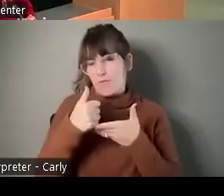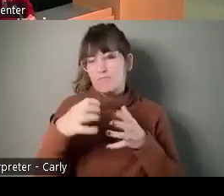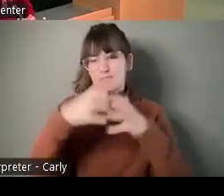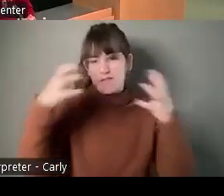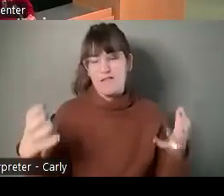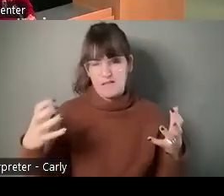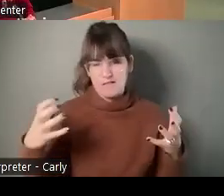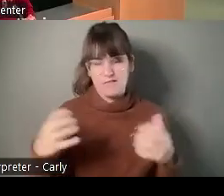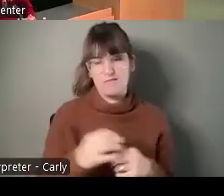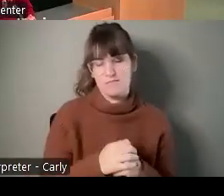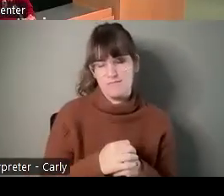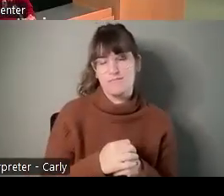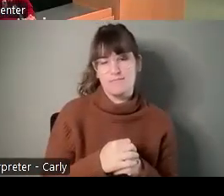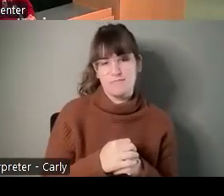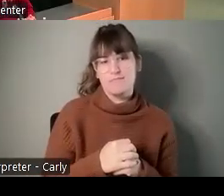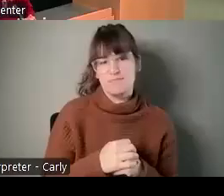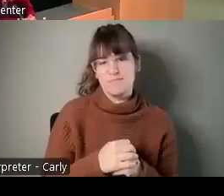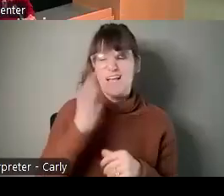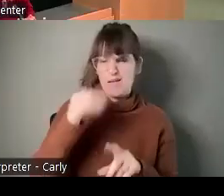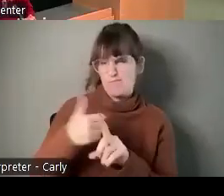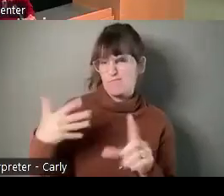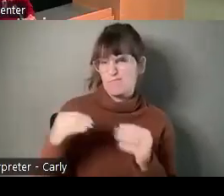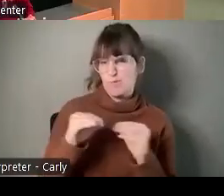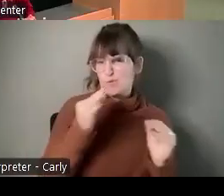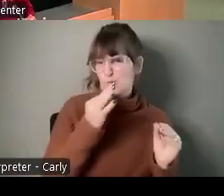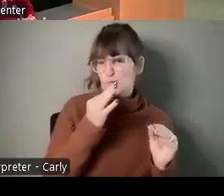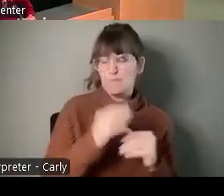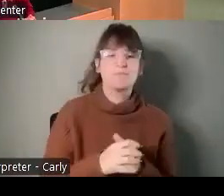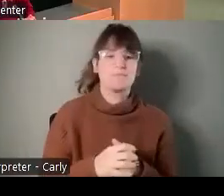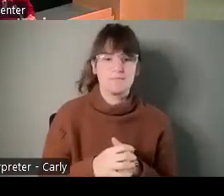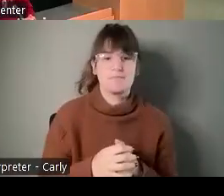that. I'll I'll say about a little bit more about that in a second, but um, critically we you uh,